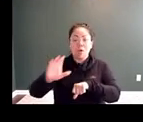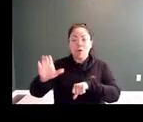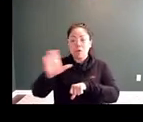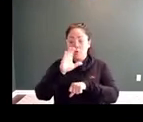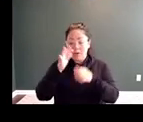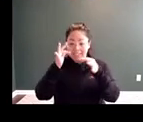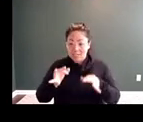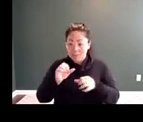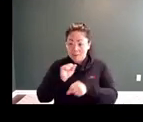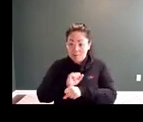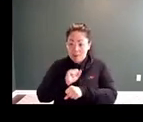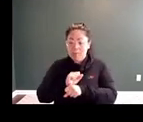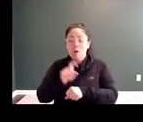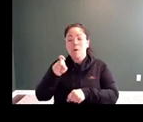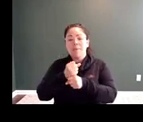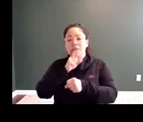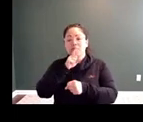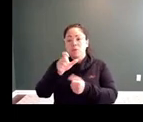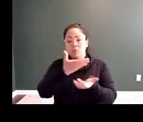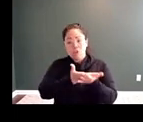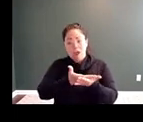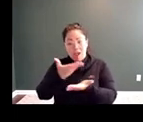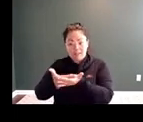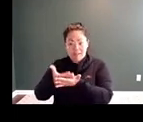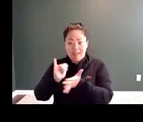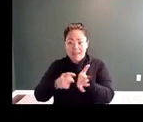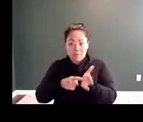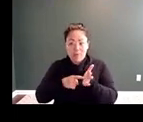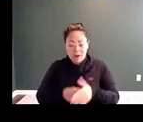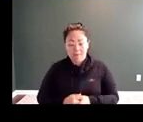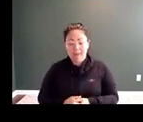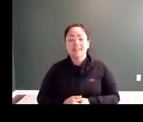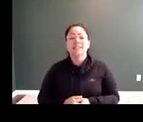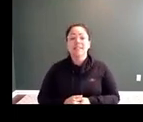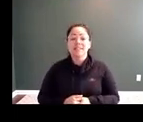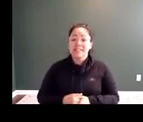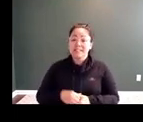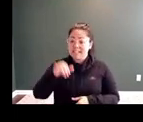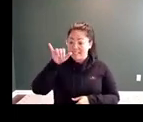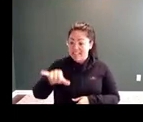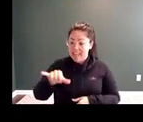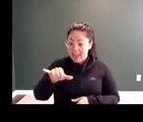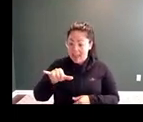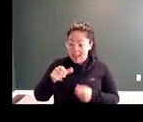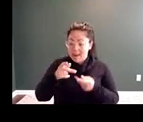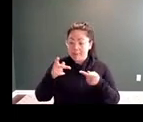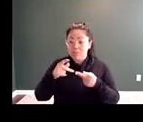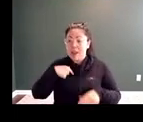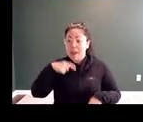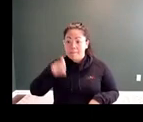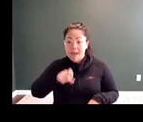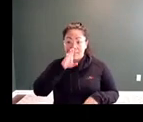that you're able to justify that requirement. Okay? Is that position, do they need to be fluent in English? Okay?